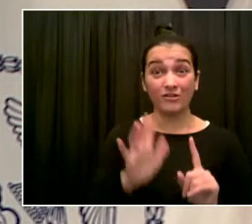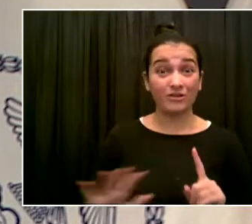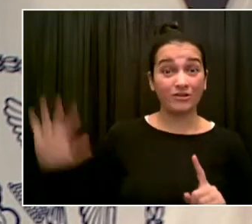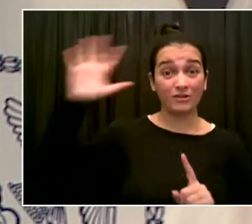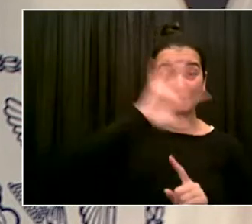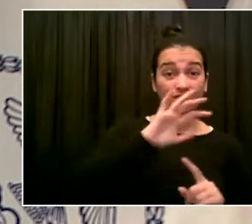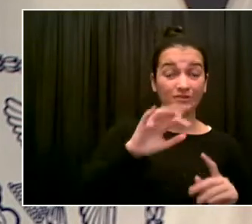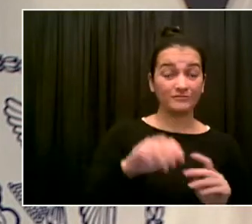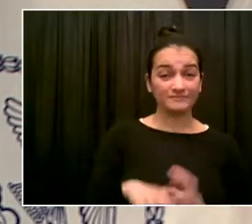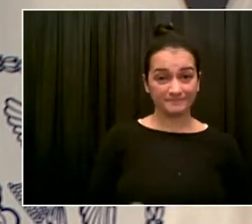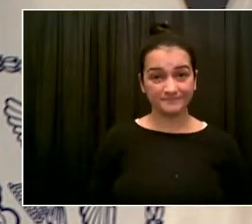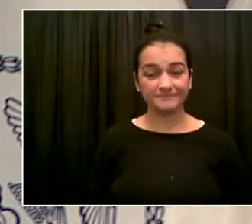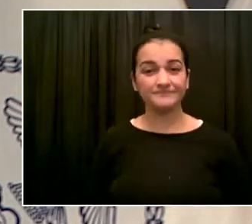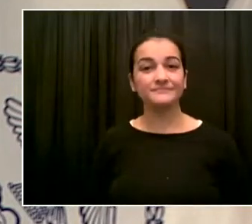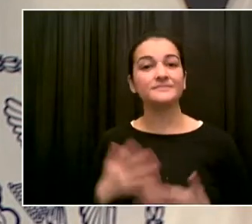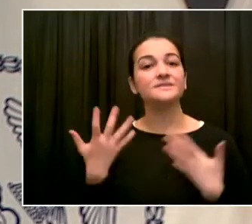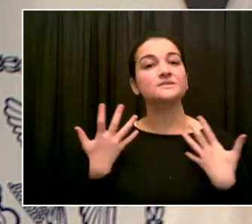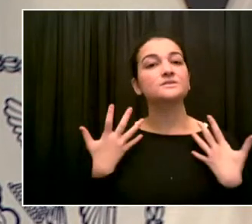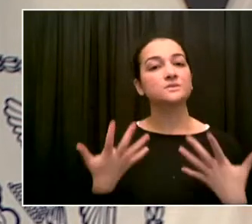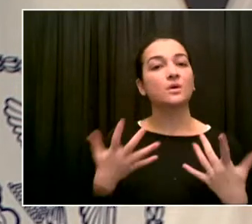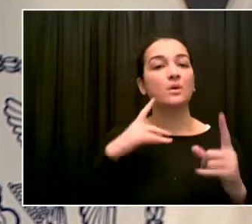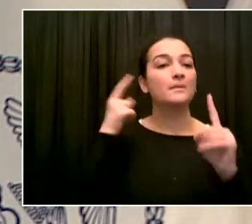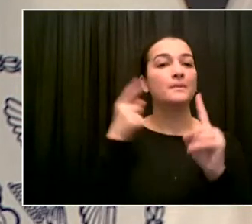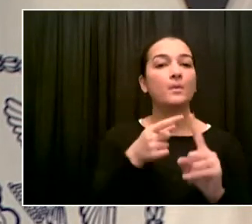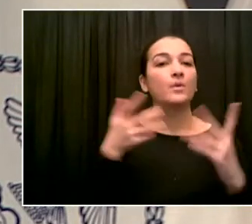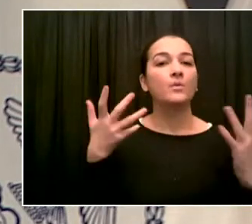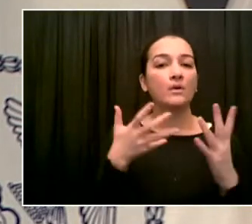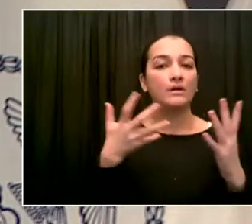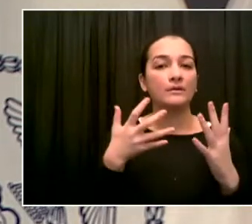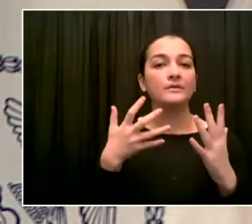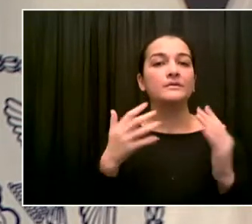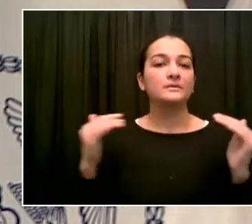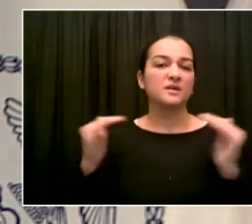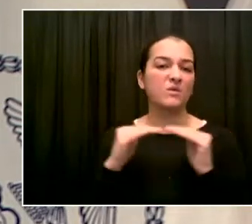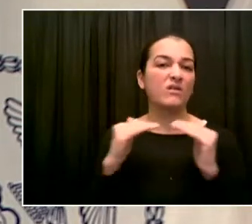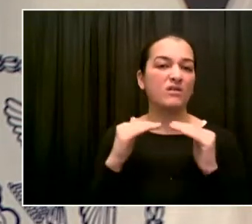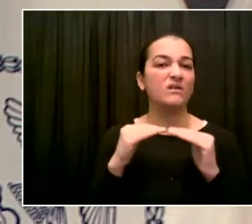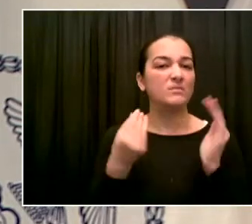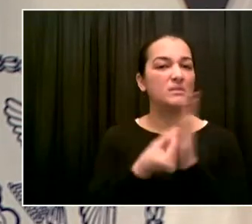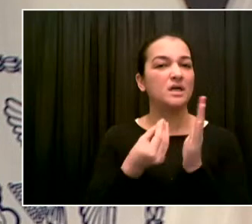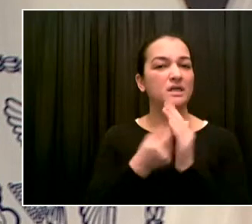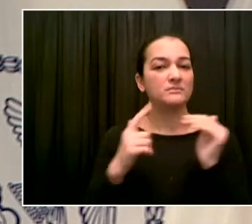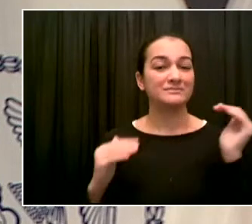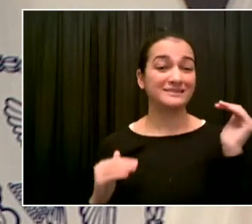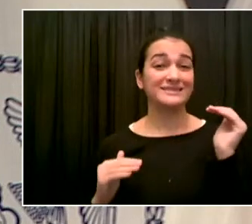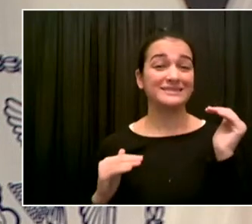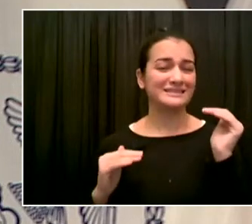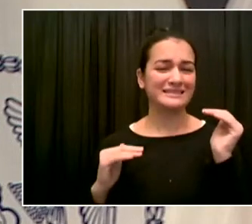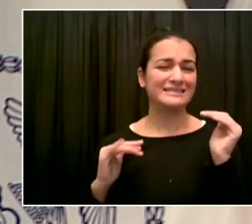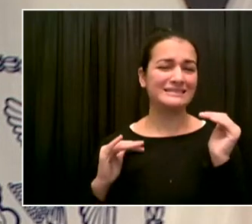PLACES IN THE COUNTRY. I'M CONVINCED WE HAVE DONE A LOT TO MAKE AN IMPACT AND